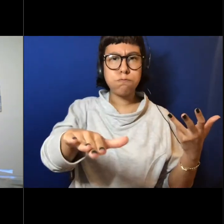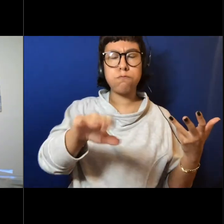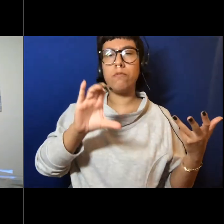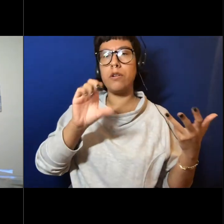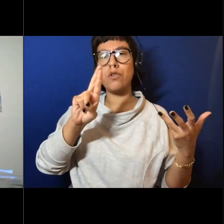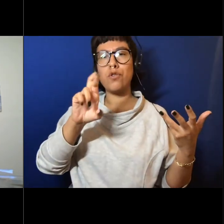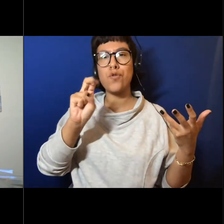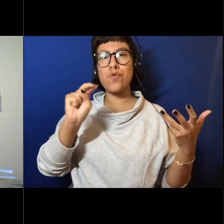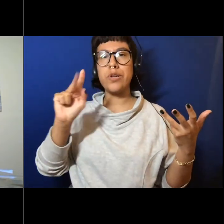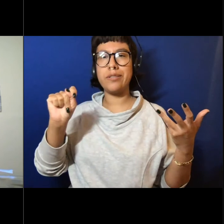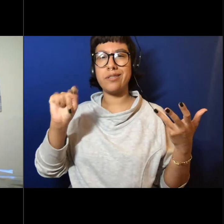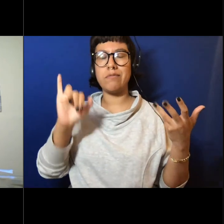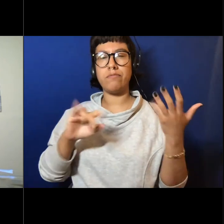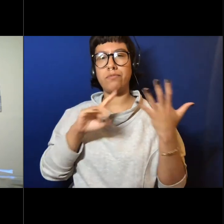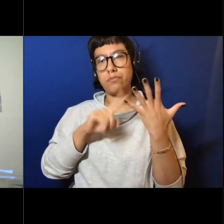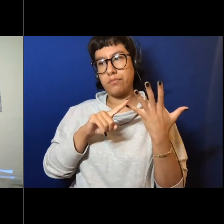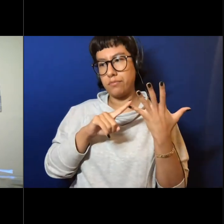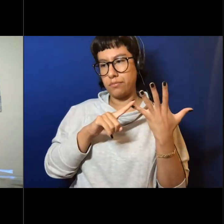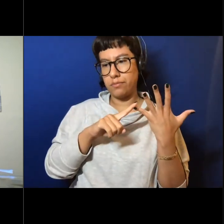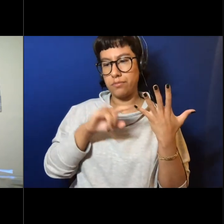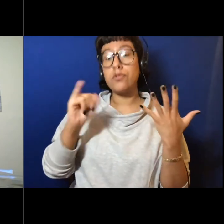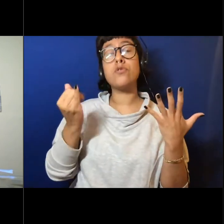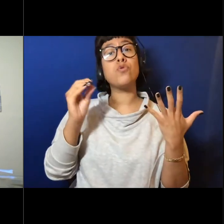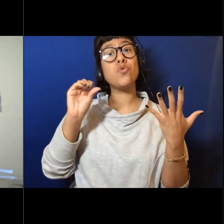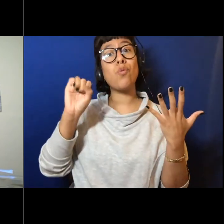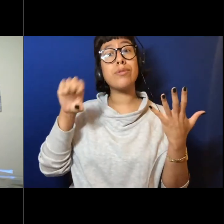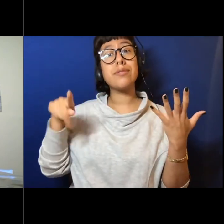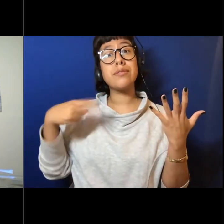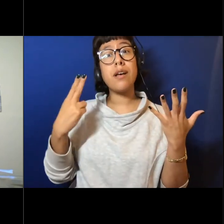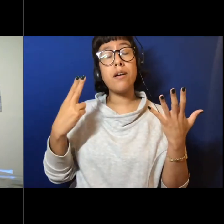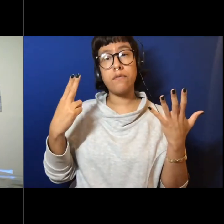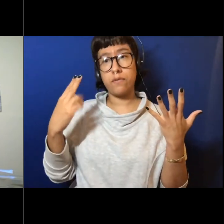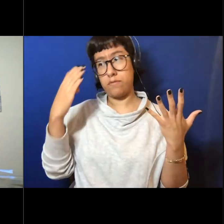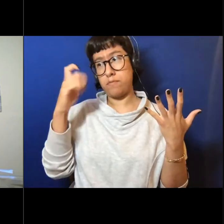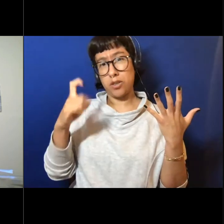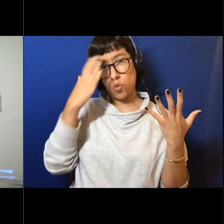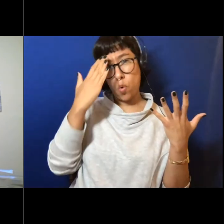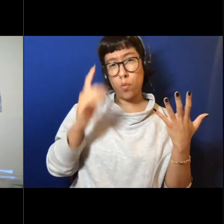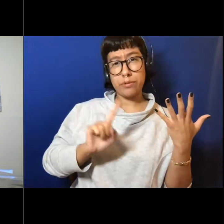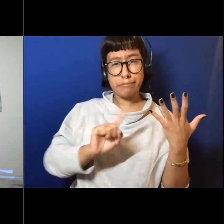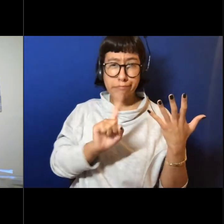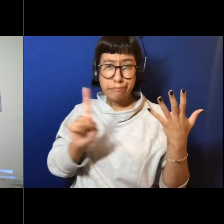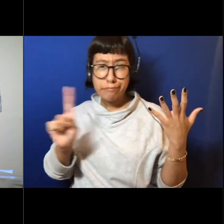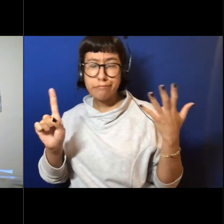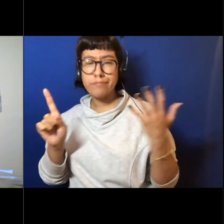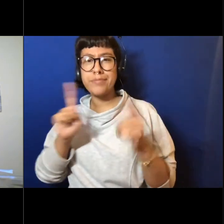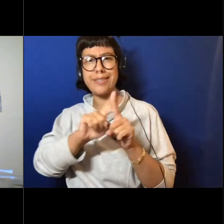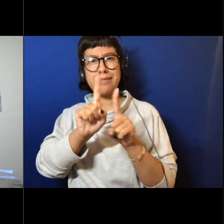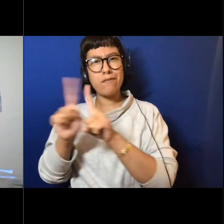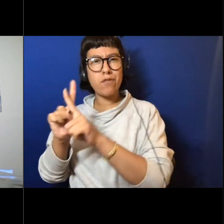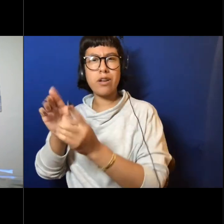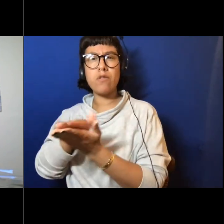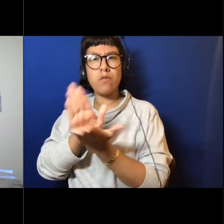And Joseph said, maybe you need to know if there are different types of oysters. So understanding which ones,